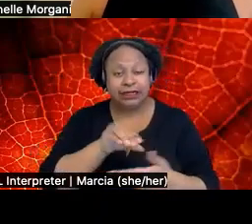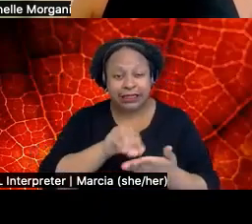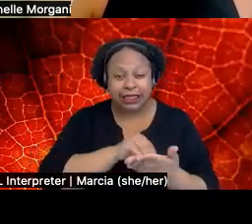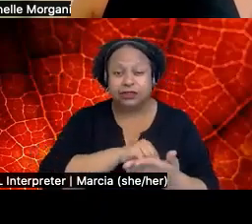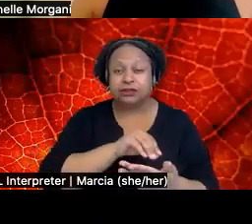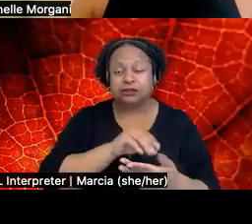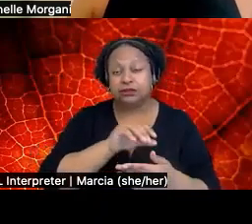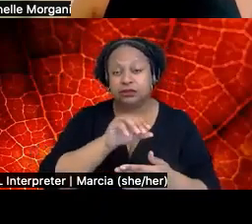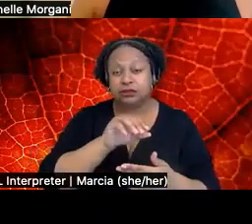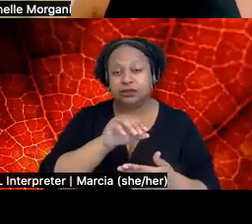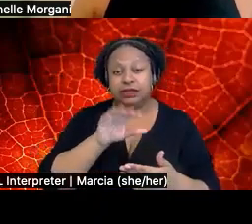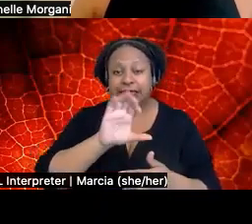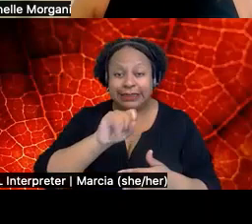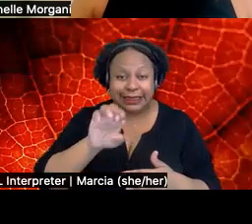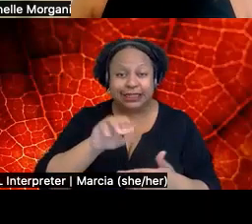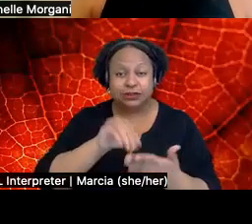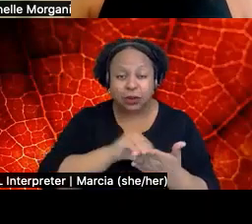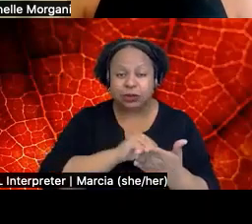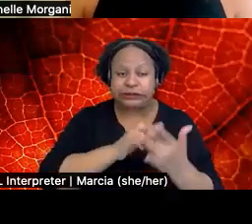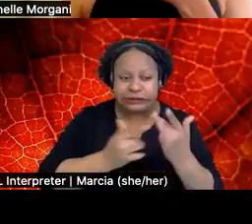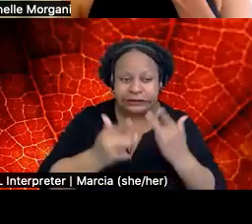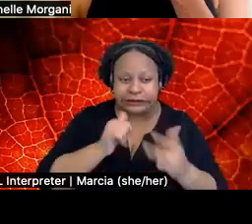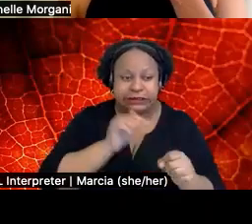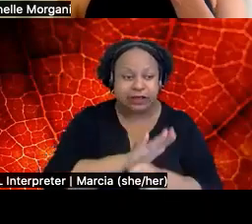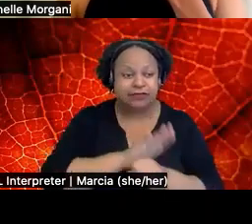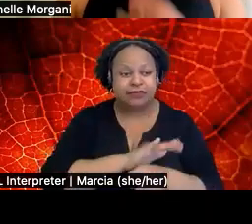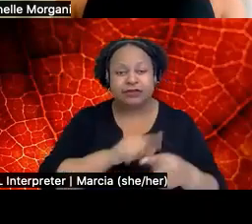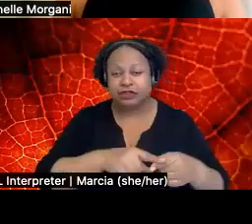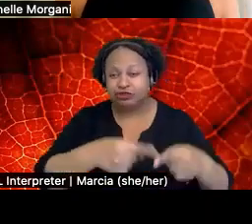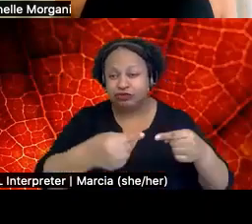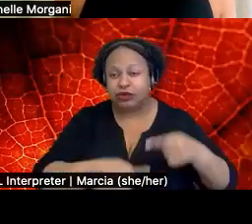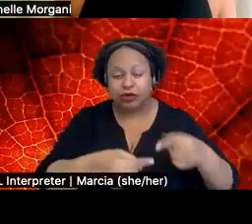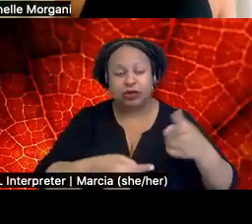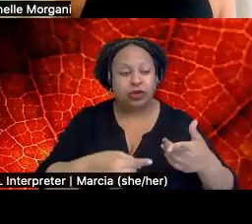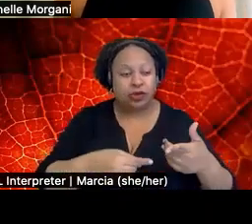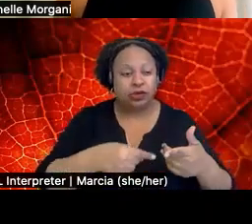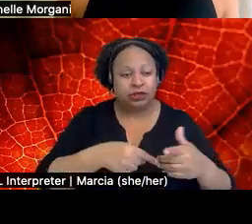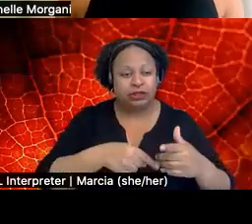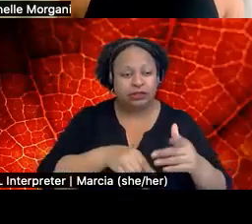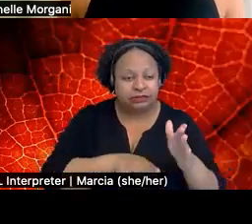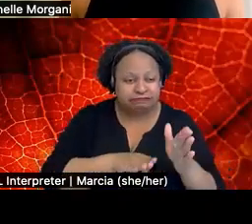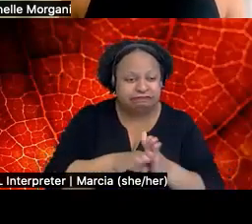difficulty formulating conclusions or a plan at the end of the clinical meeting. Next slide please.